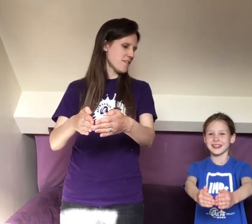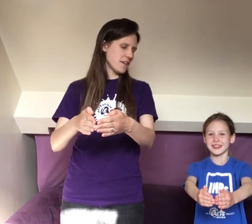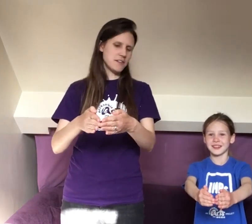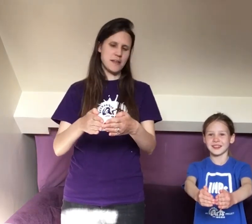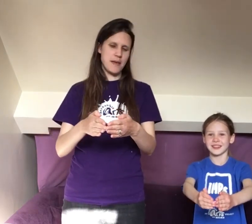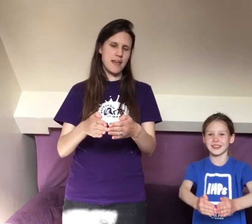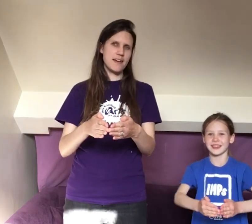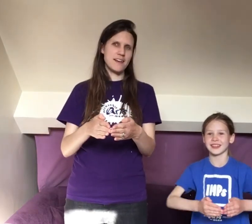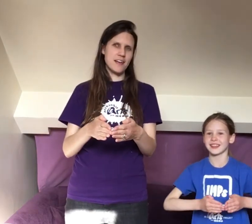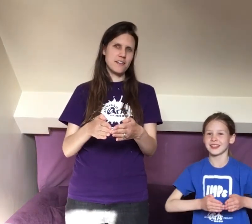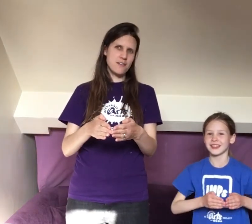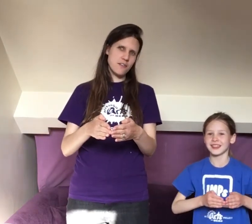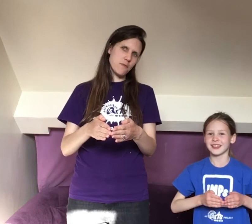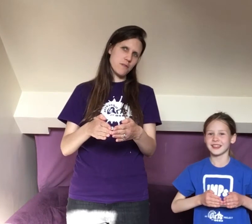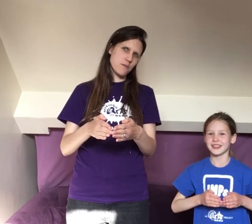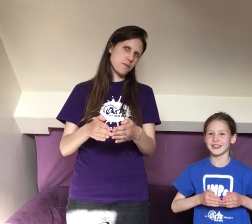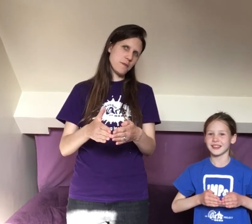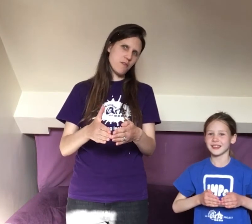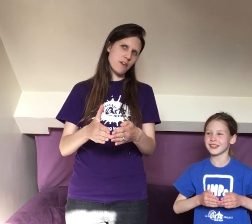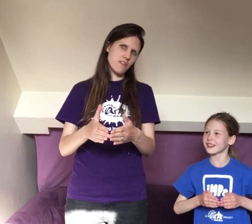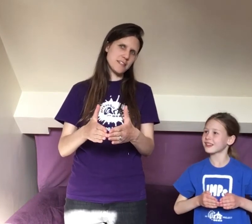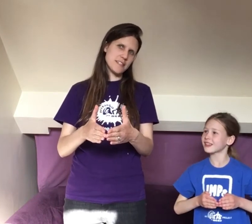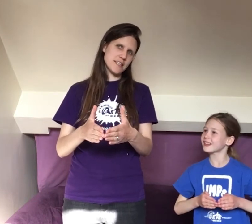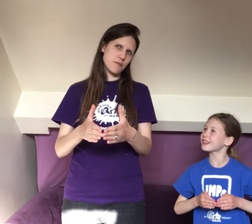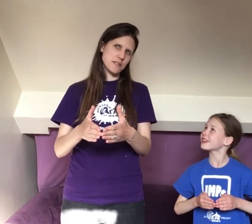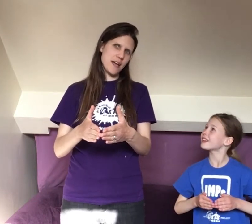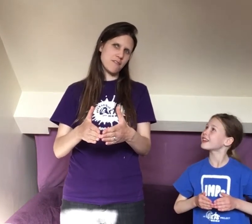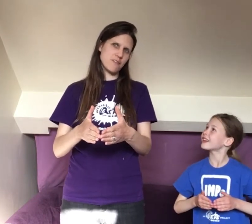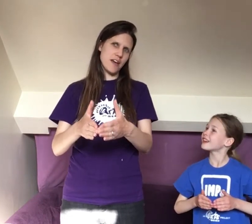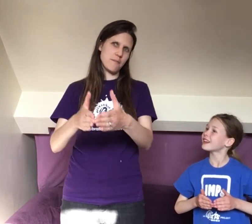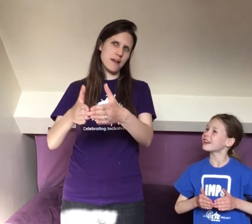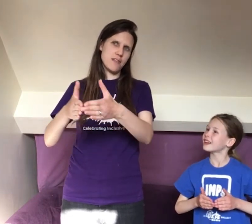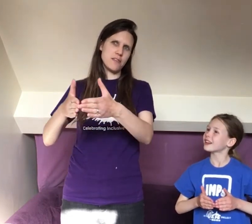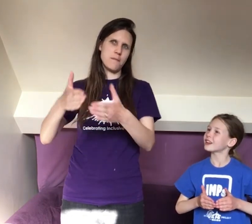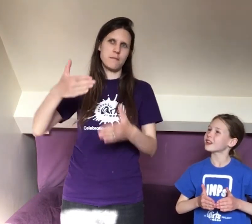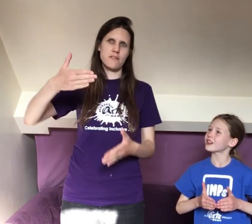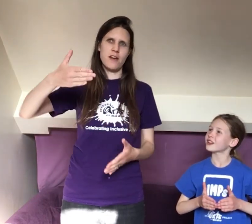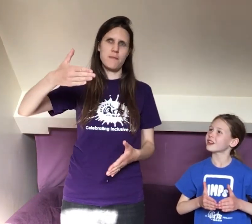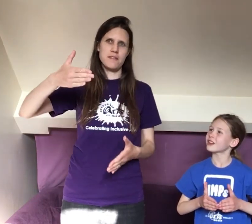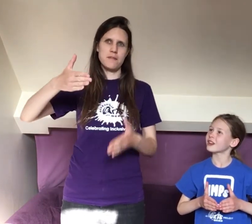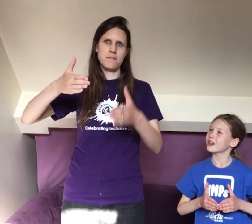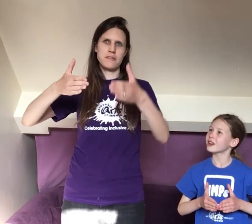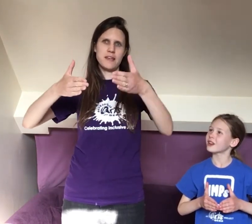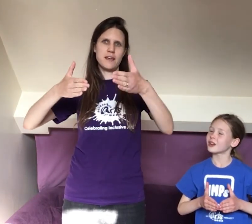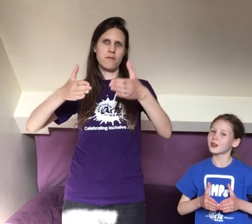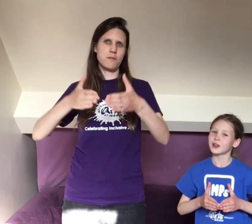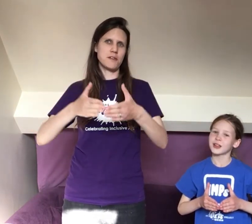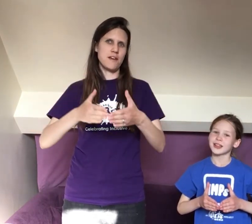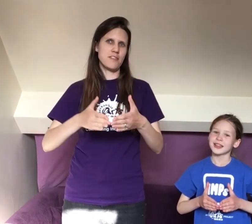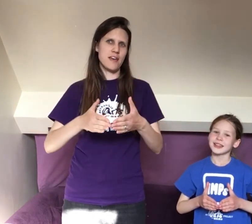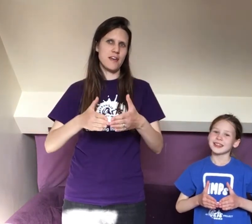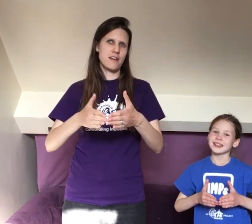Very good Immy! Can you… what… what would be wrong if I did this? What would I have if I had my thumbs… if I had my thumbs sticking out? What would I have there?